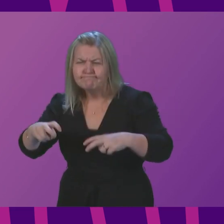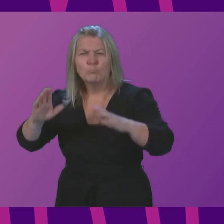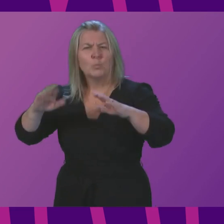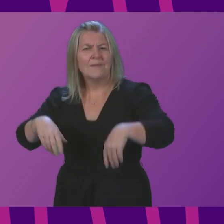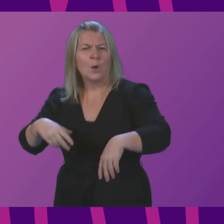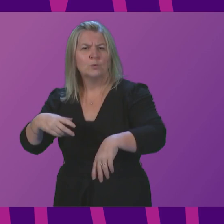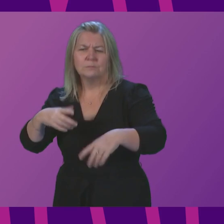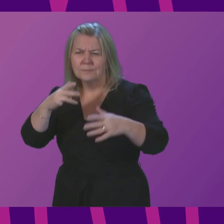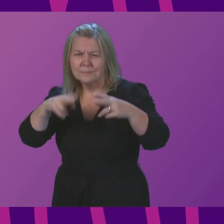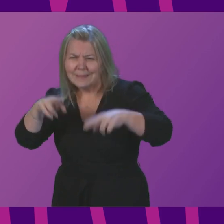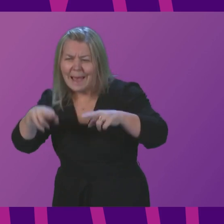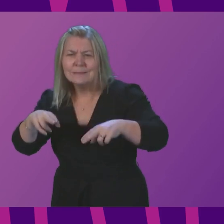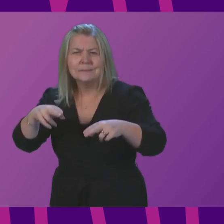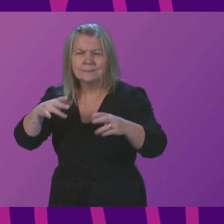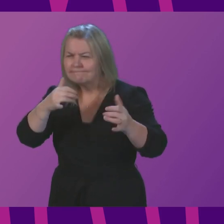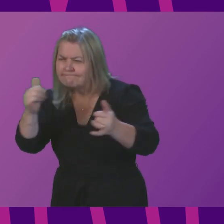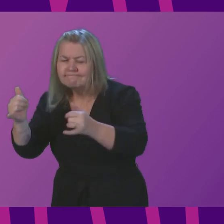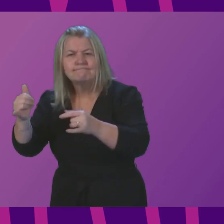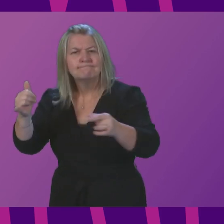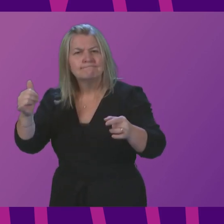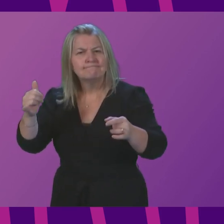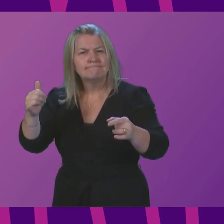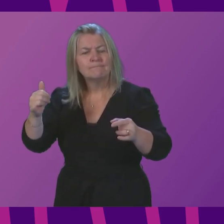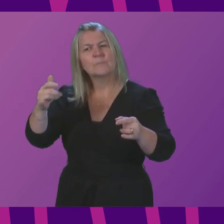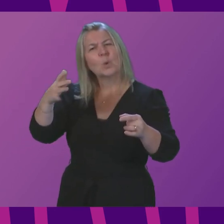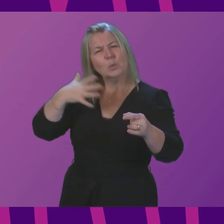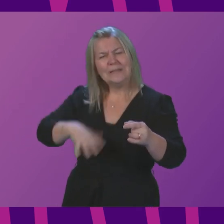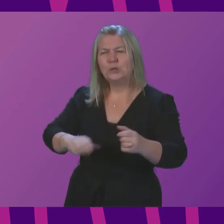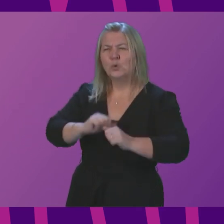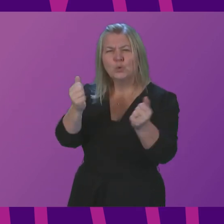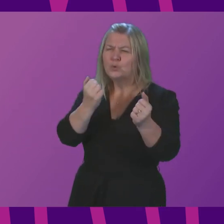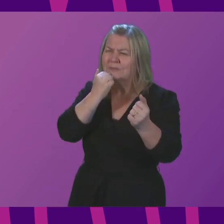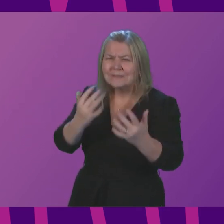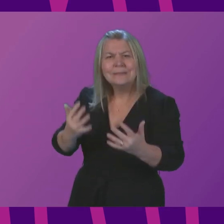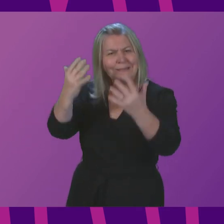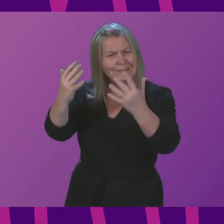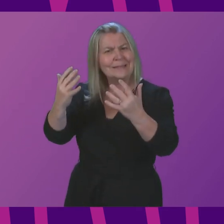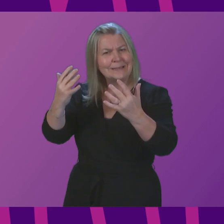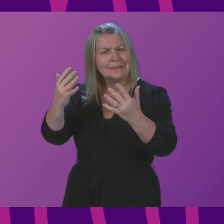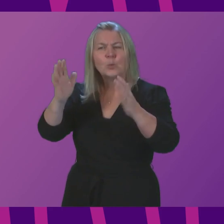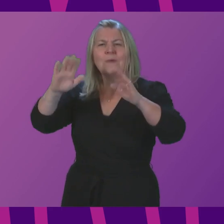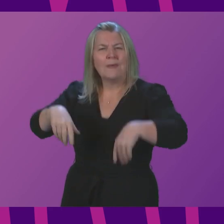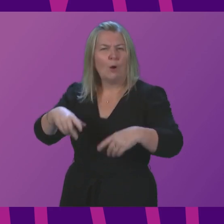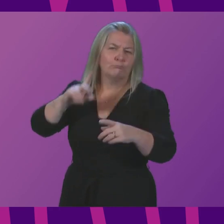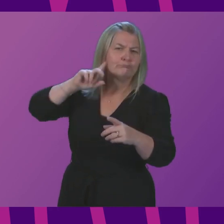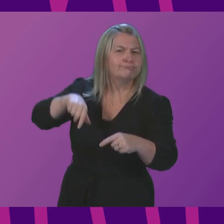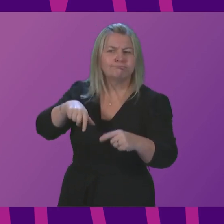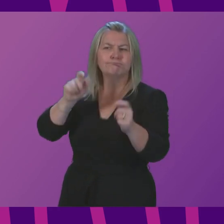deserves to be illuminated with good and timely statistics, without manipulation from Government